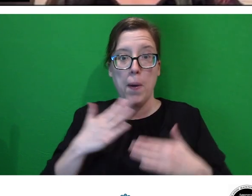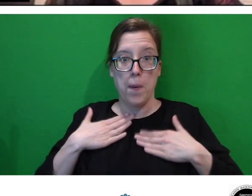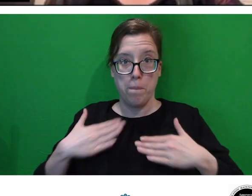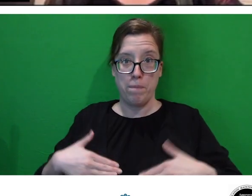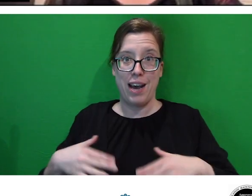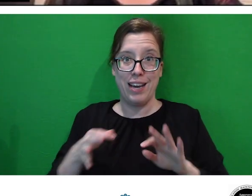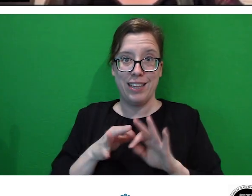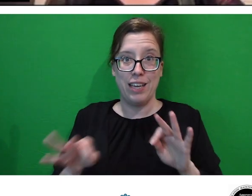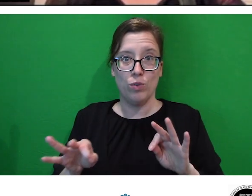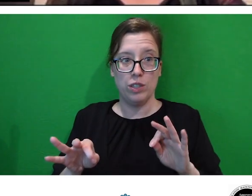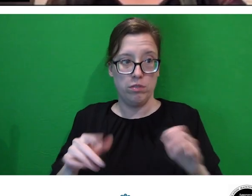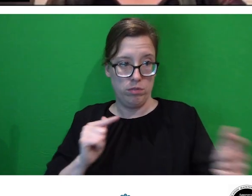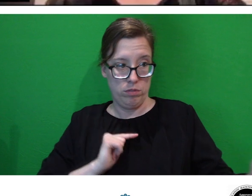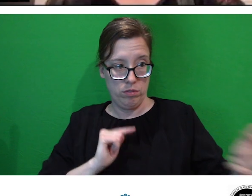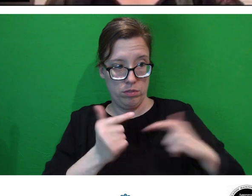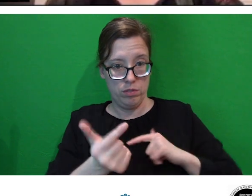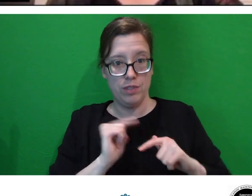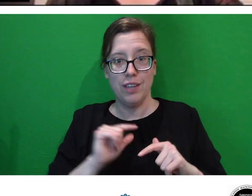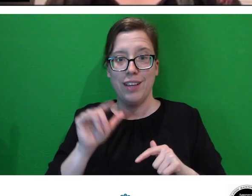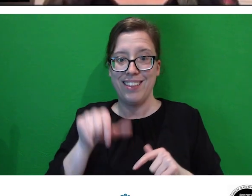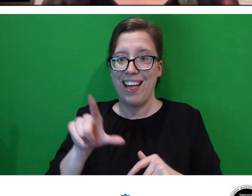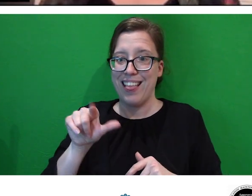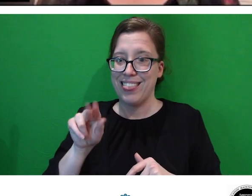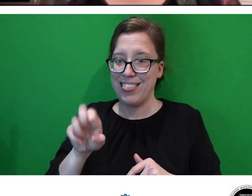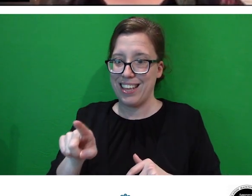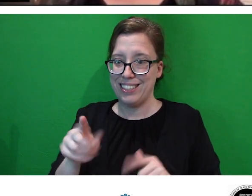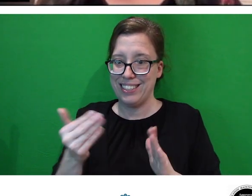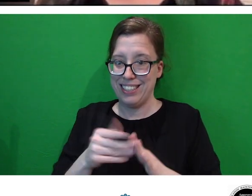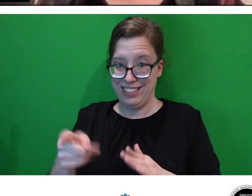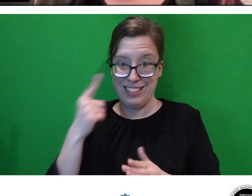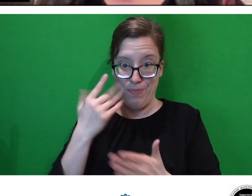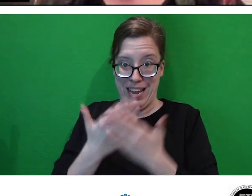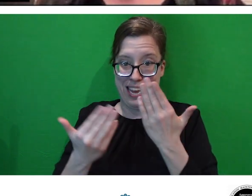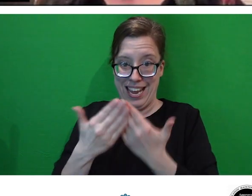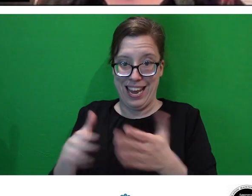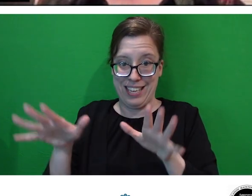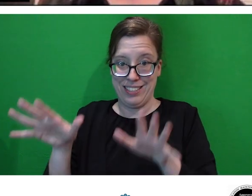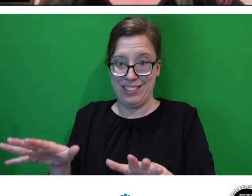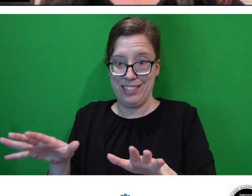This is the reminder that I said, Behaviors affect attitudes.